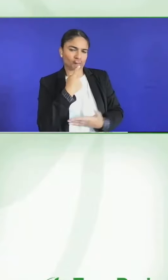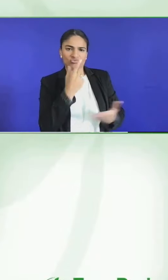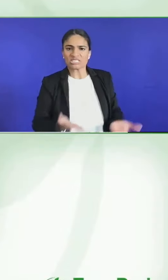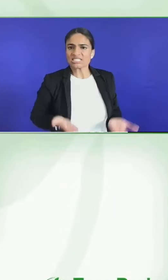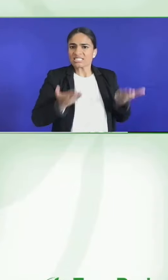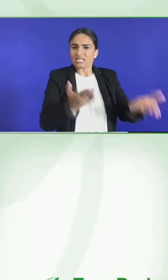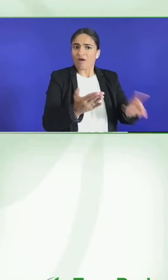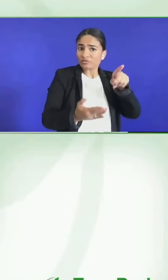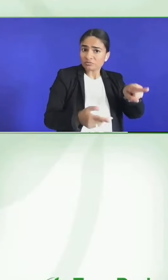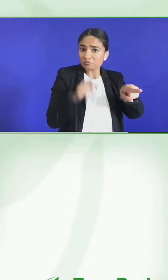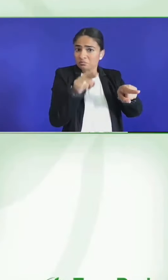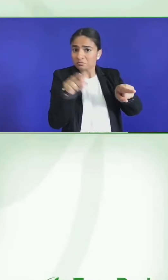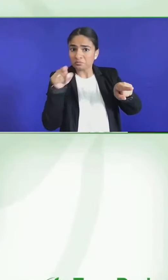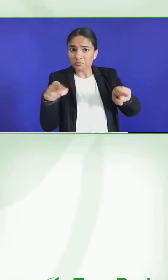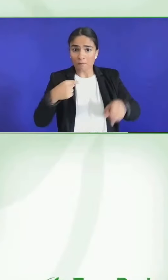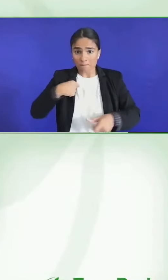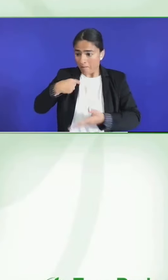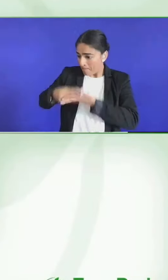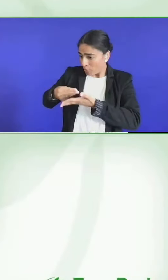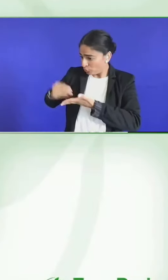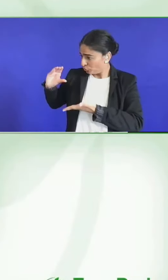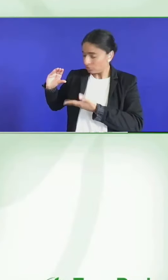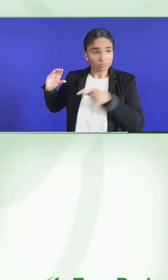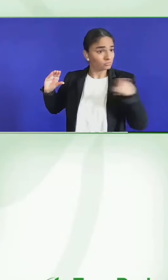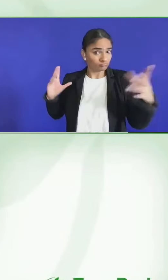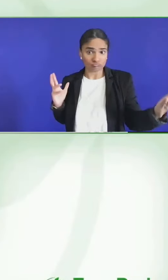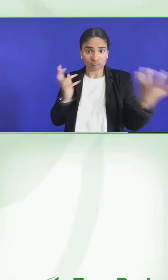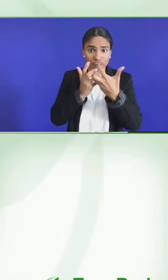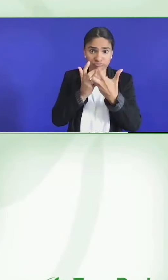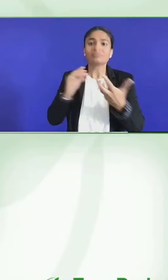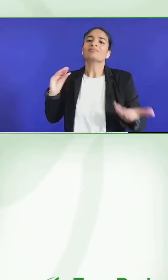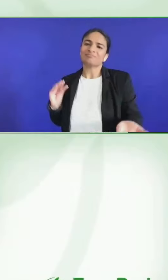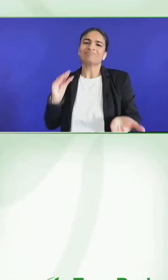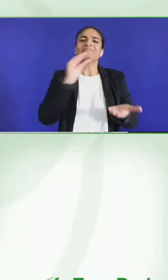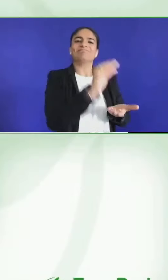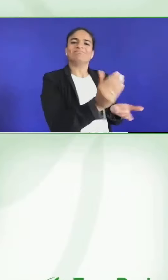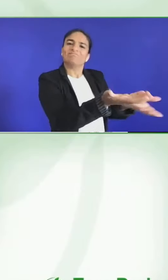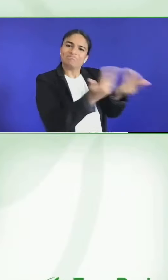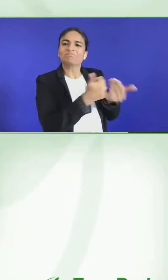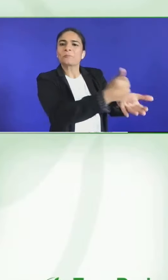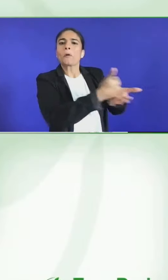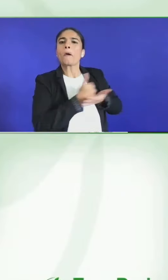out and taking his money with him and going to another service provider. That is how it works.